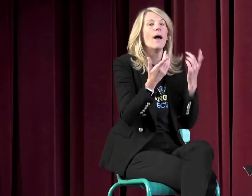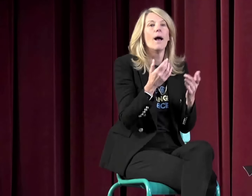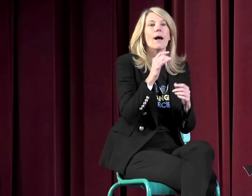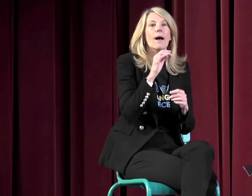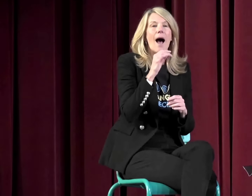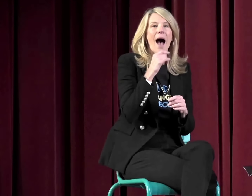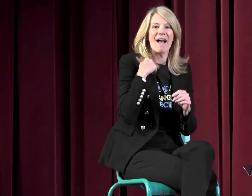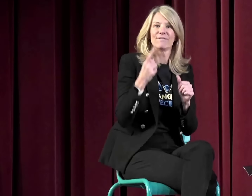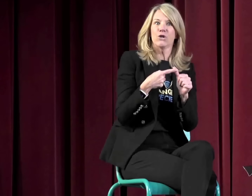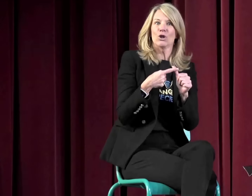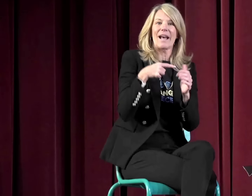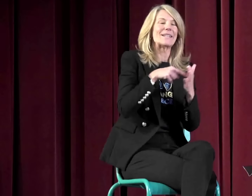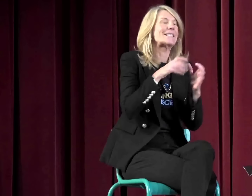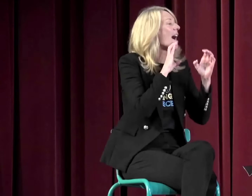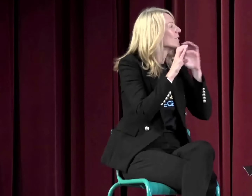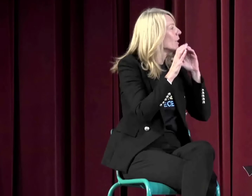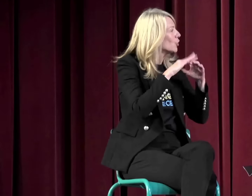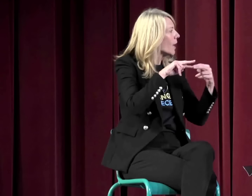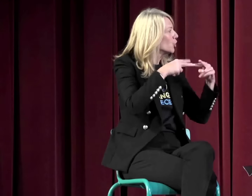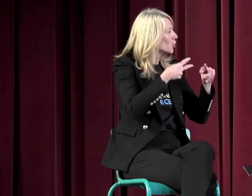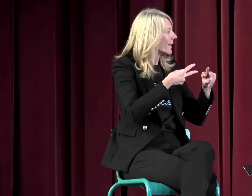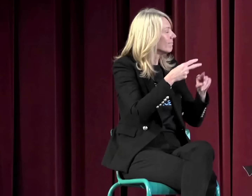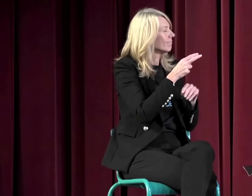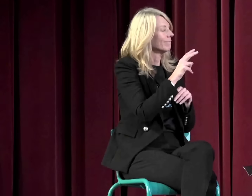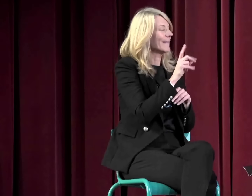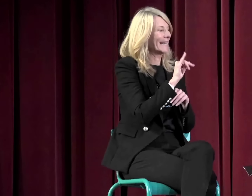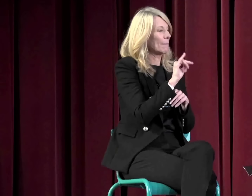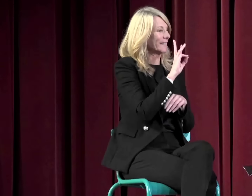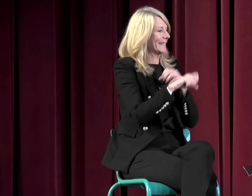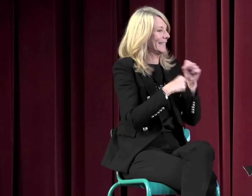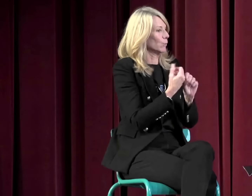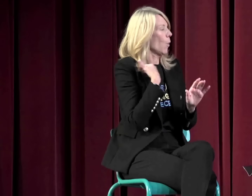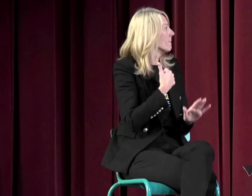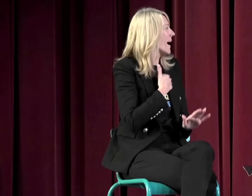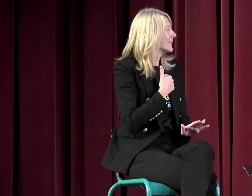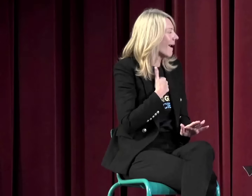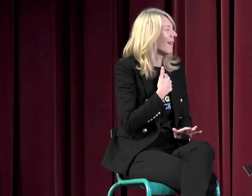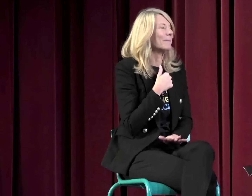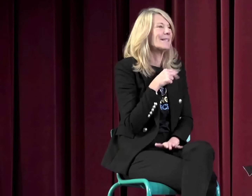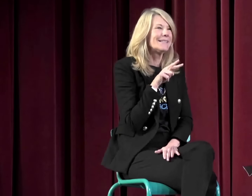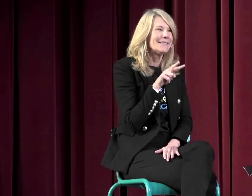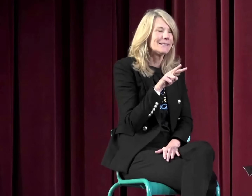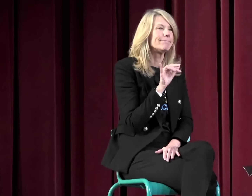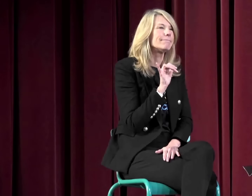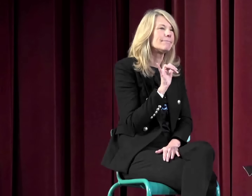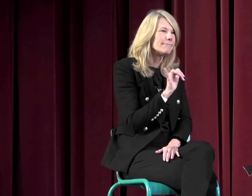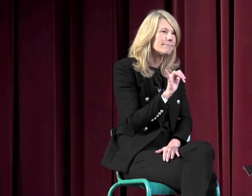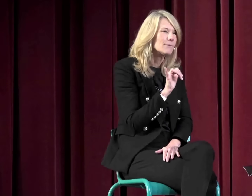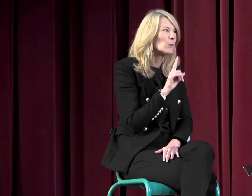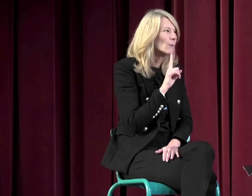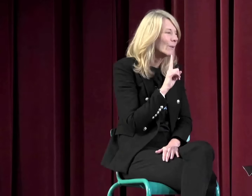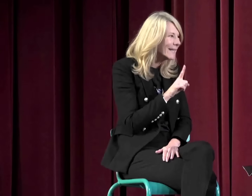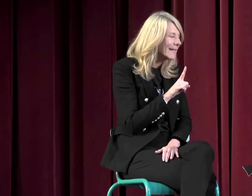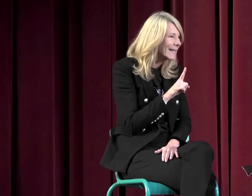What prompted today's discussion? This is first conversation that we're having. Actually there was one that took place six years ago about this topic.